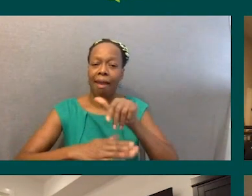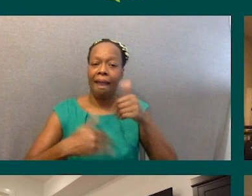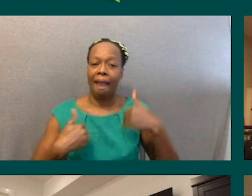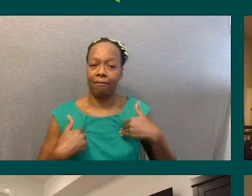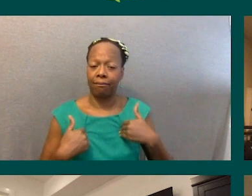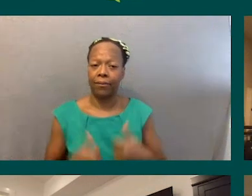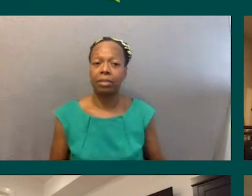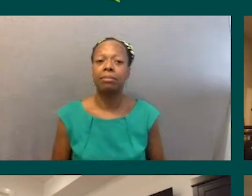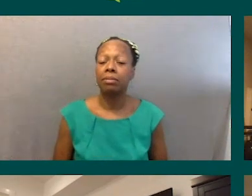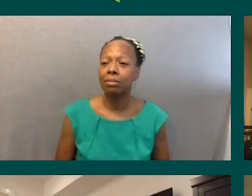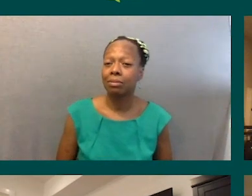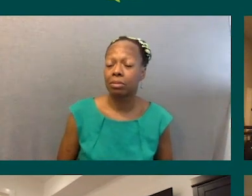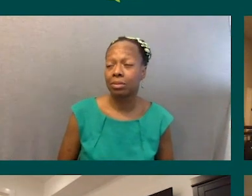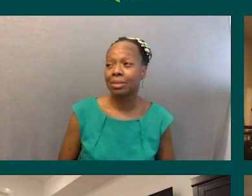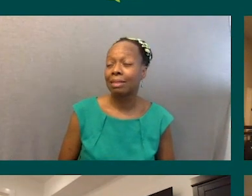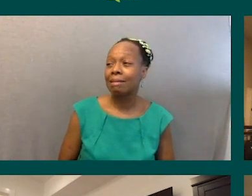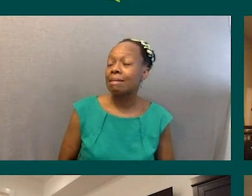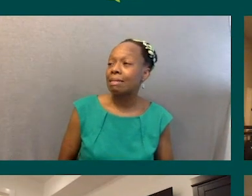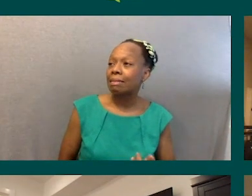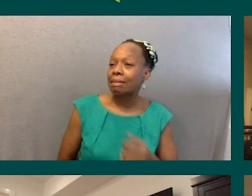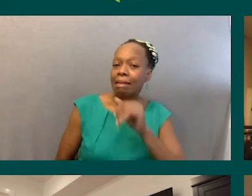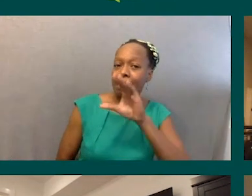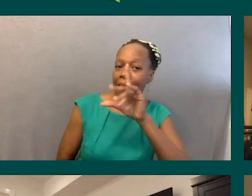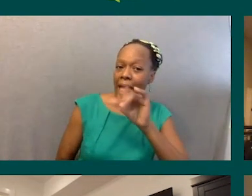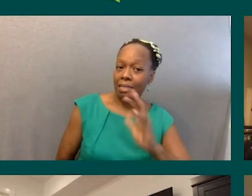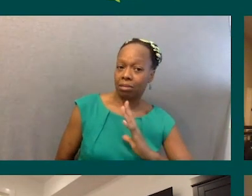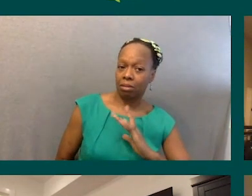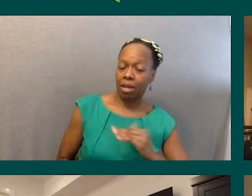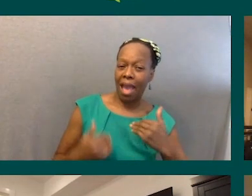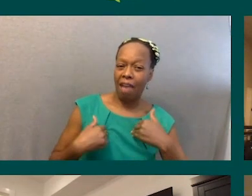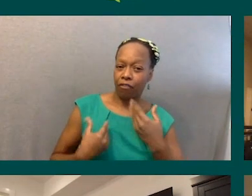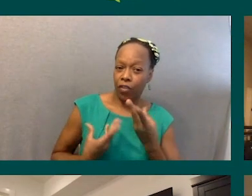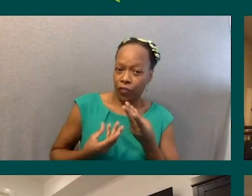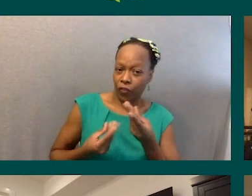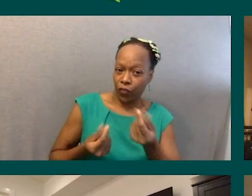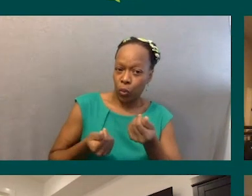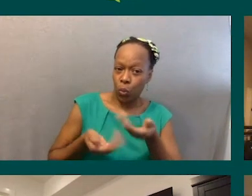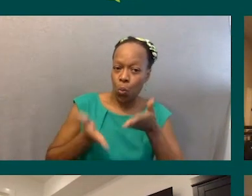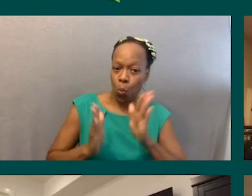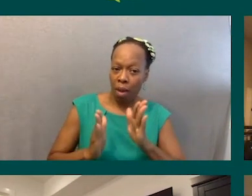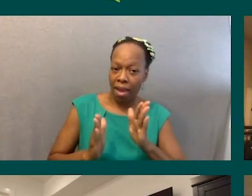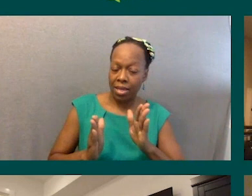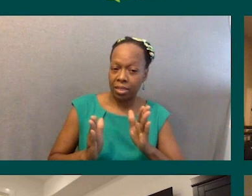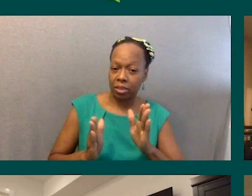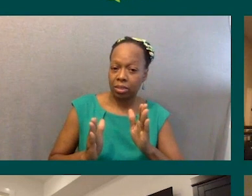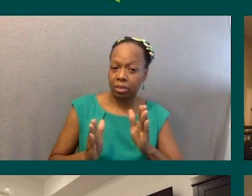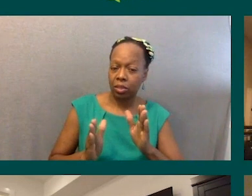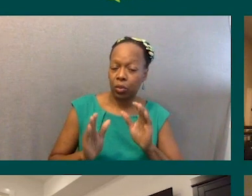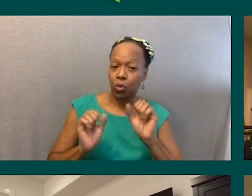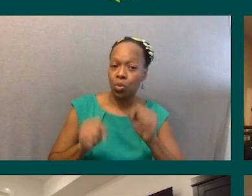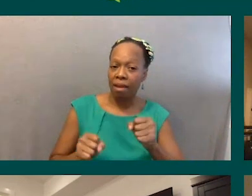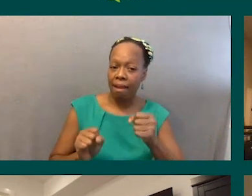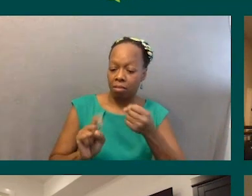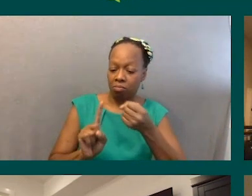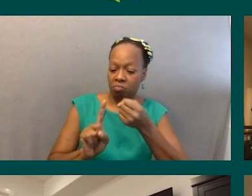Well, classically, there's been a few ways of classify CP.